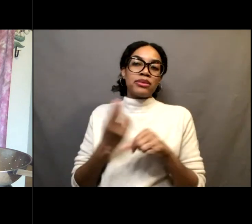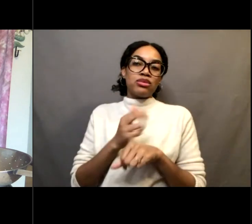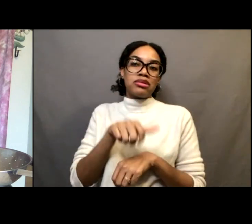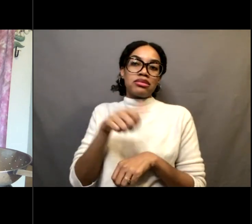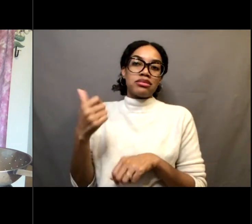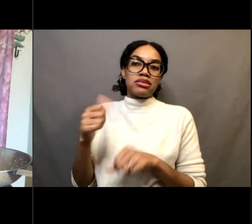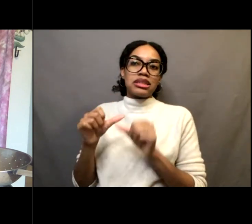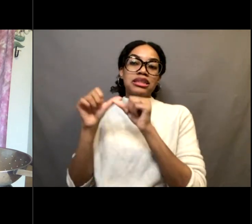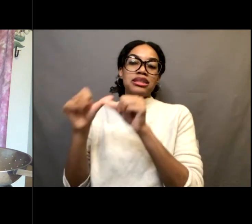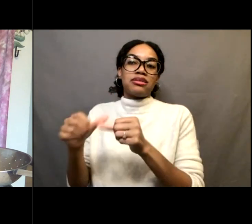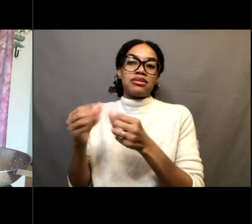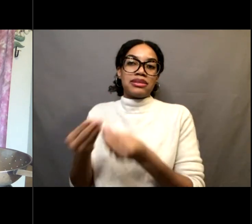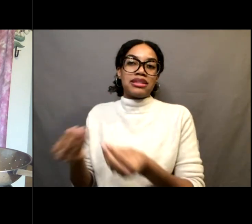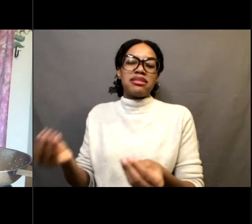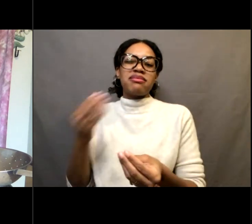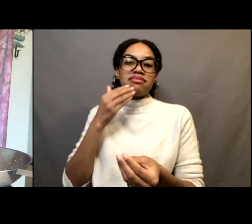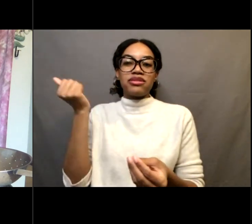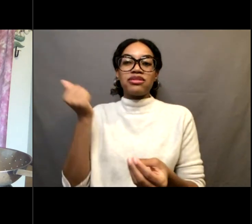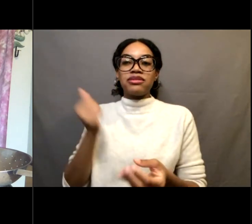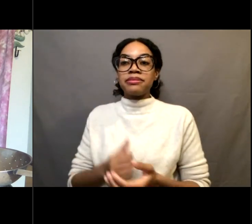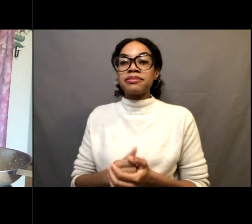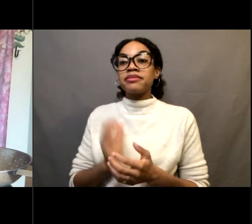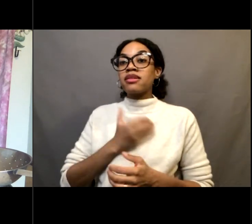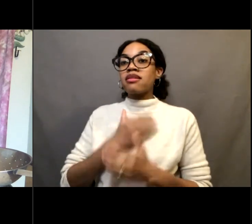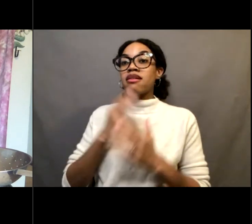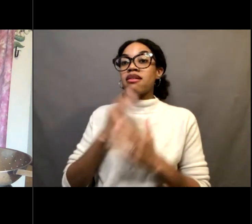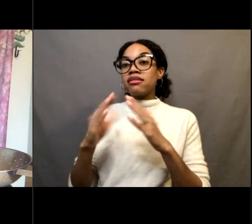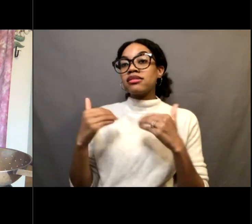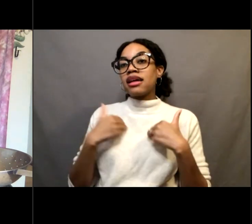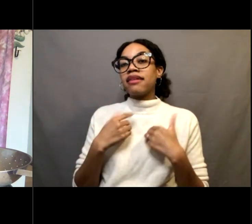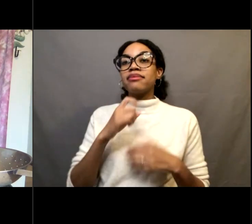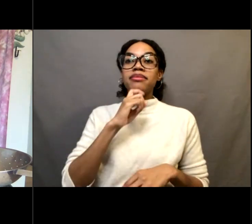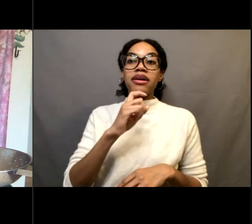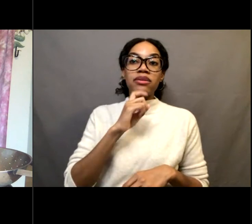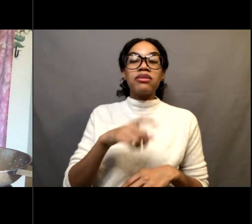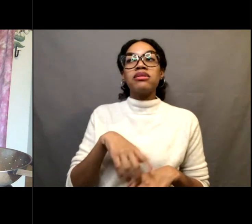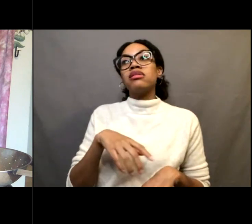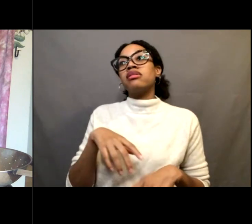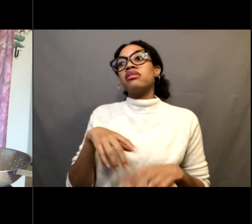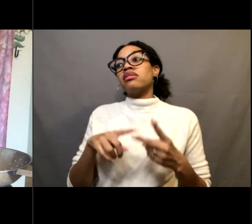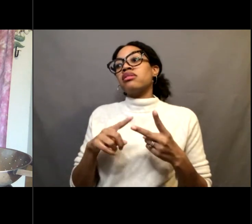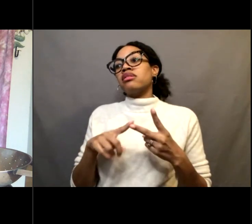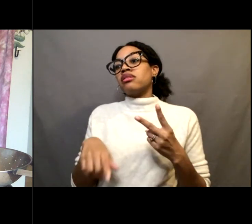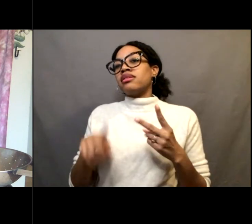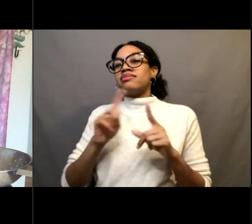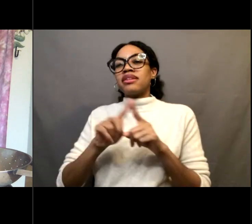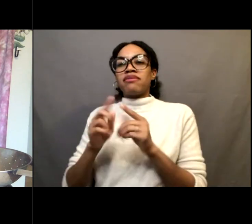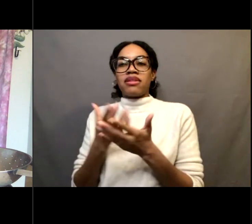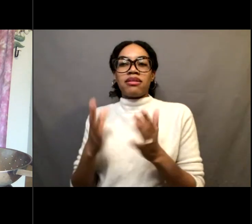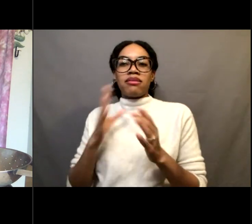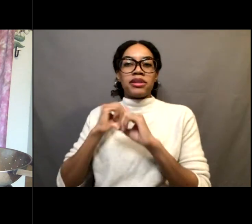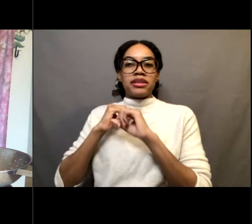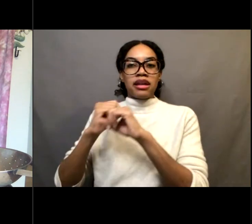with shingles and things that protect it. Metal rooms are really protecting and they're also protect against fire.